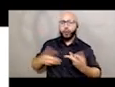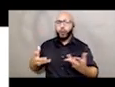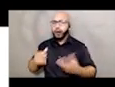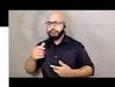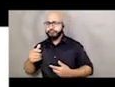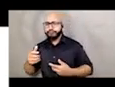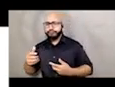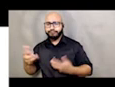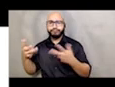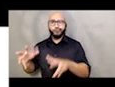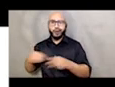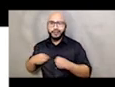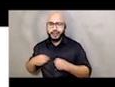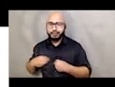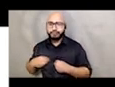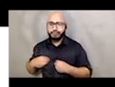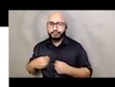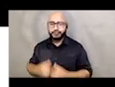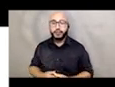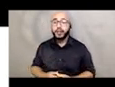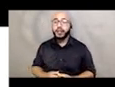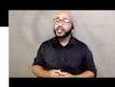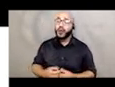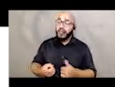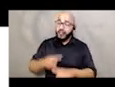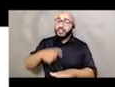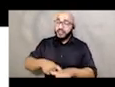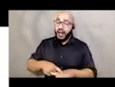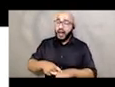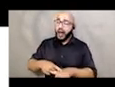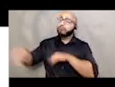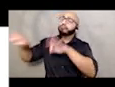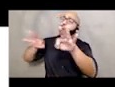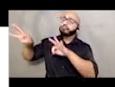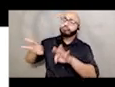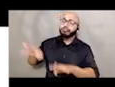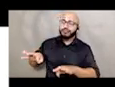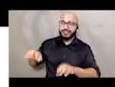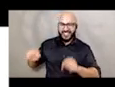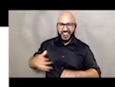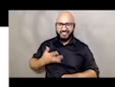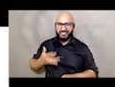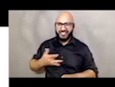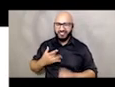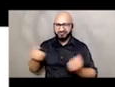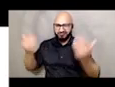And even at first doing that, it can be a little overwhelming at first and a little bit uncomfortable.